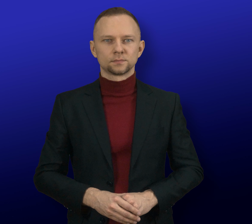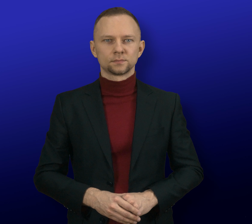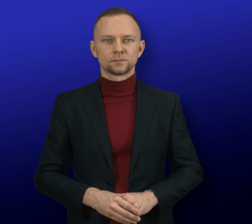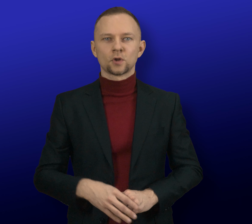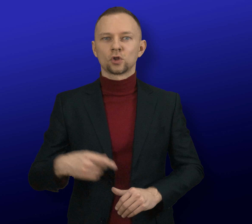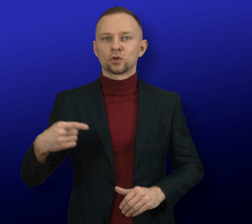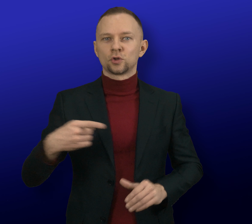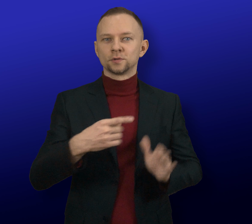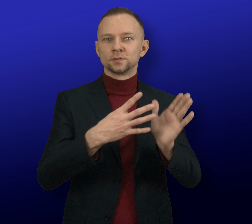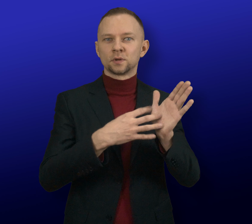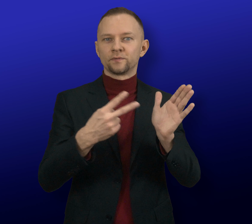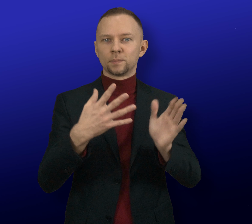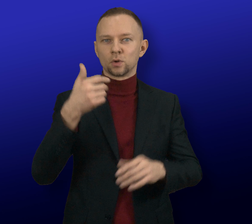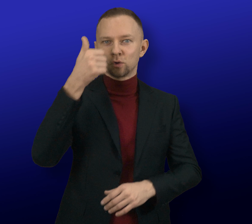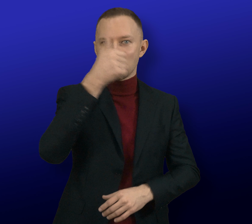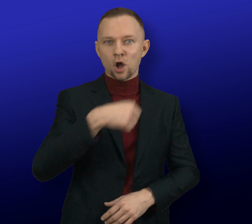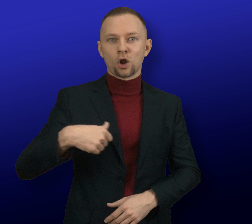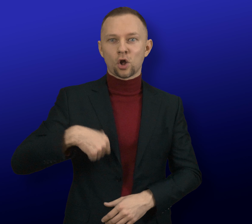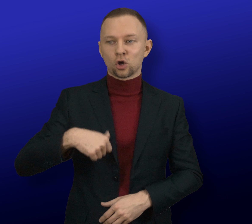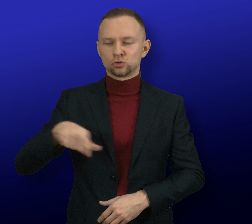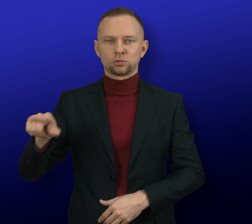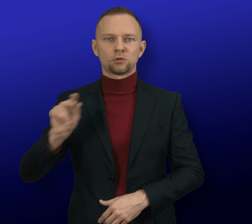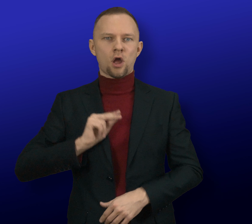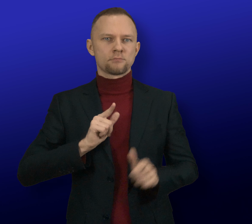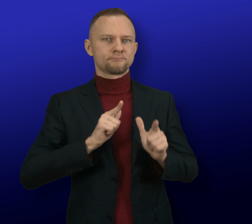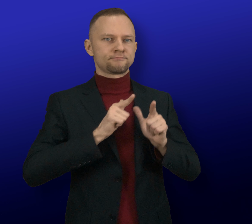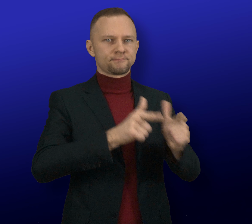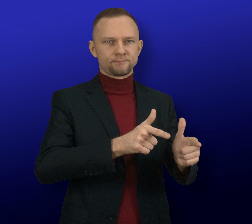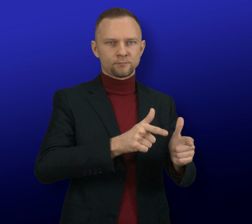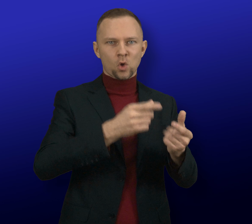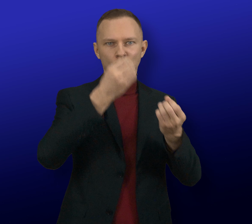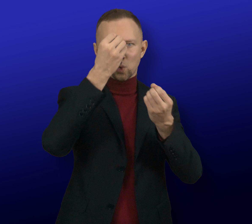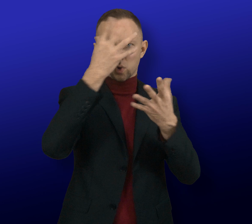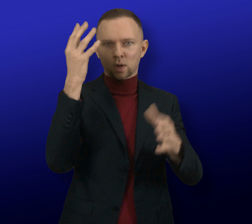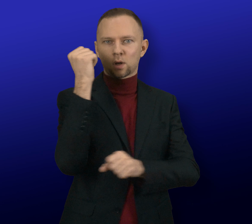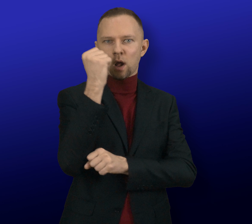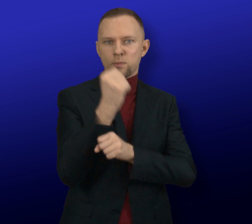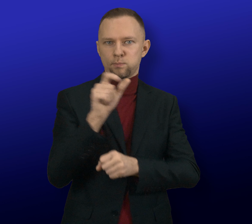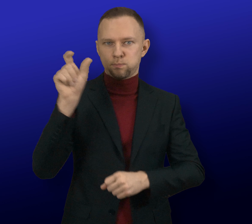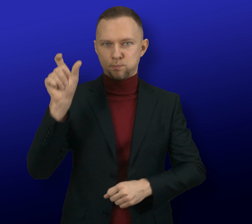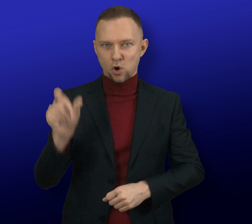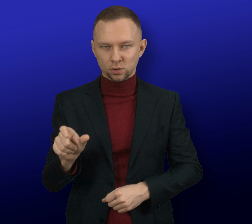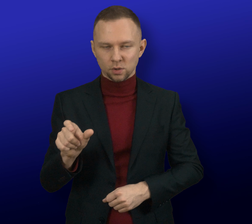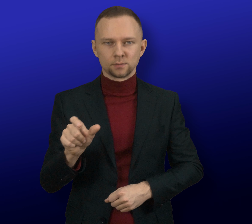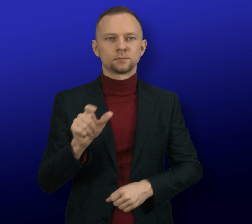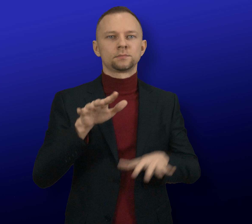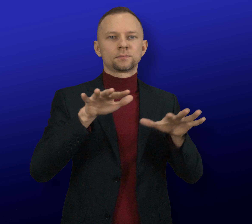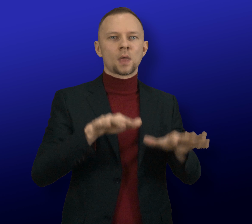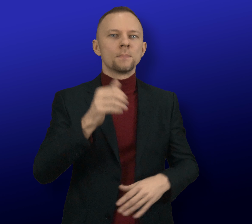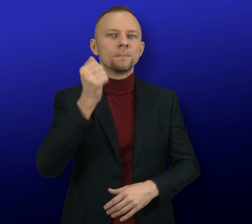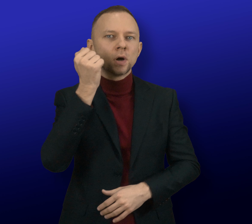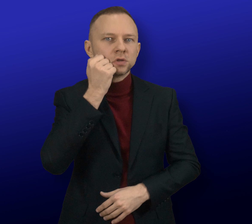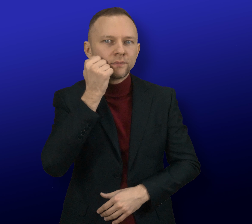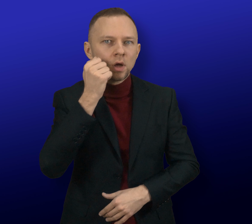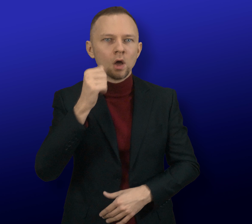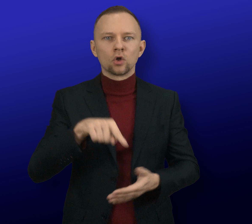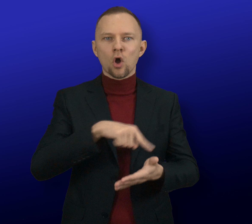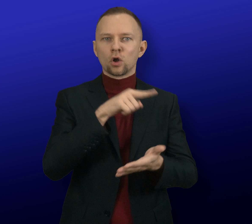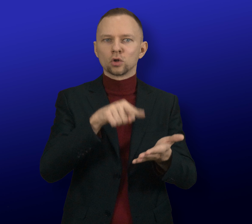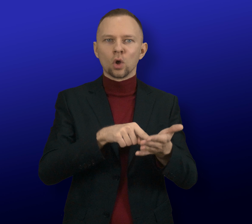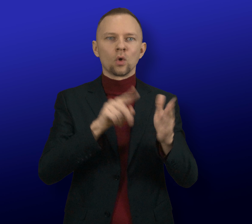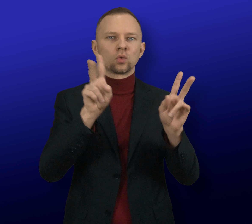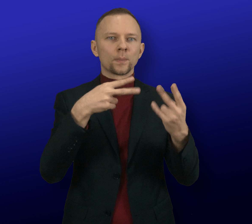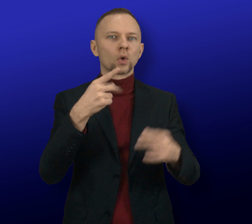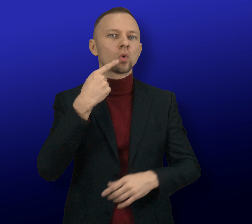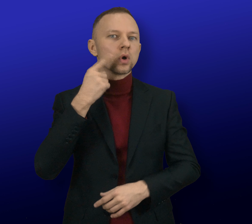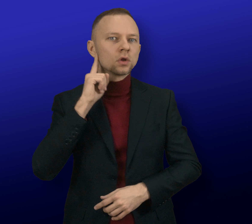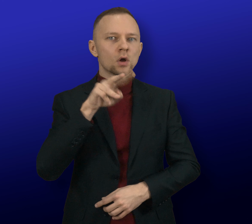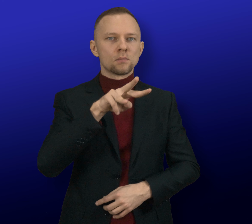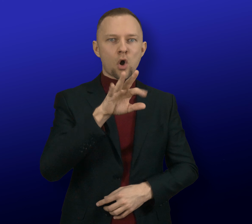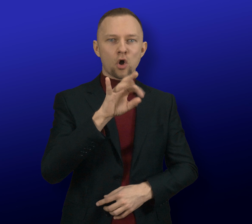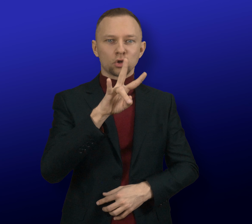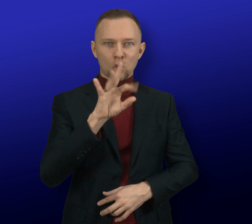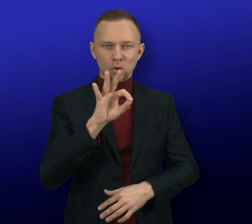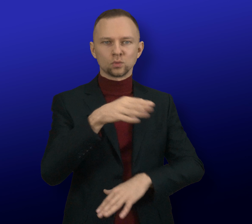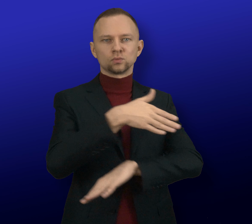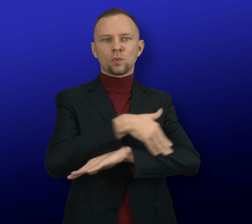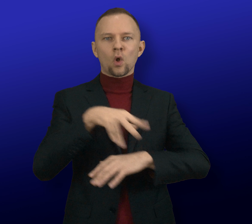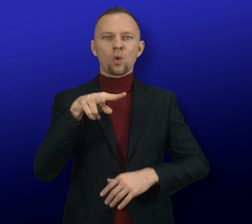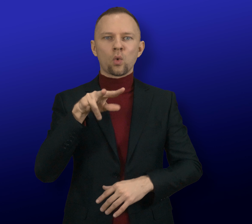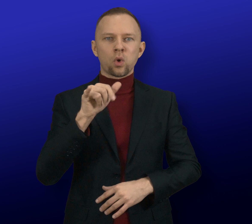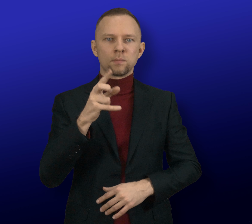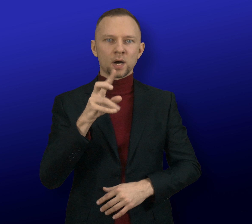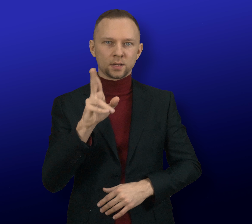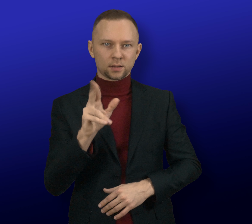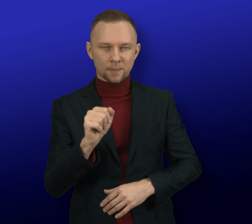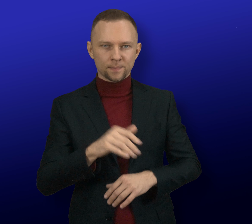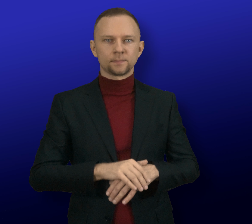In 1925, Lychkina became a cultural worker at the Moscow City Club of the Deaf and Mutes MONO on Lubyanka.